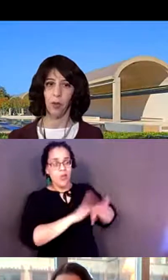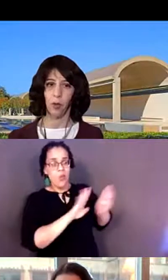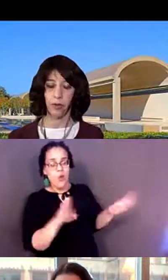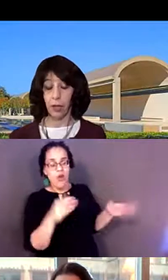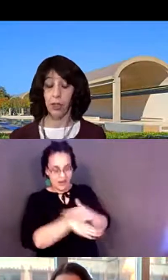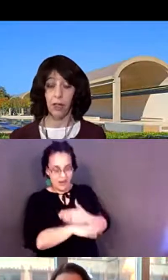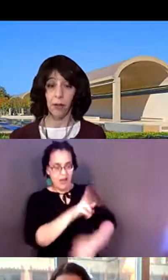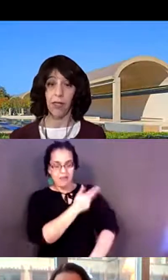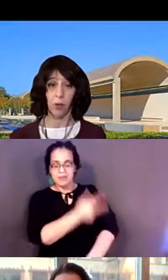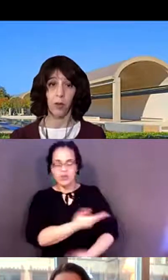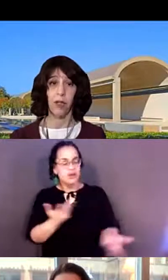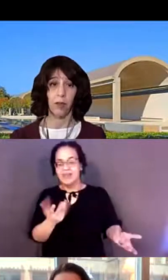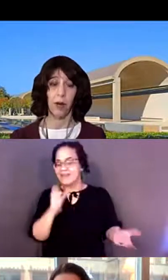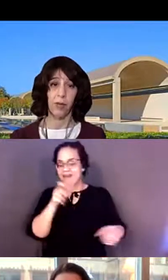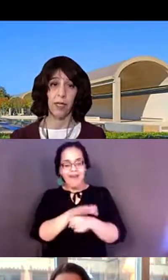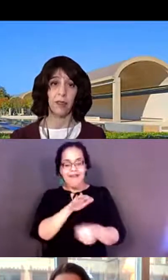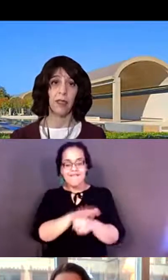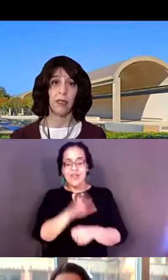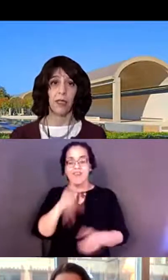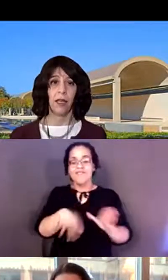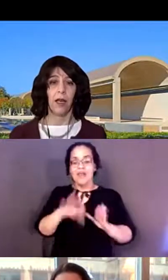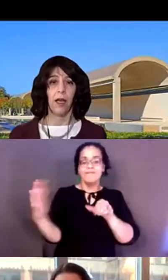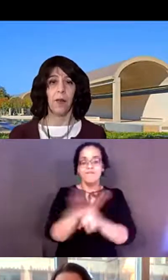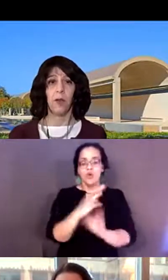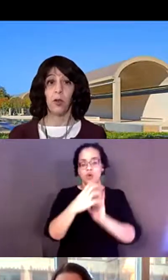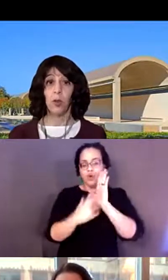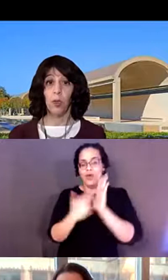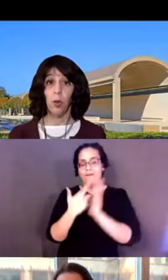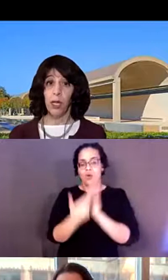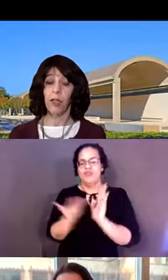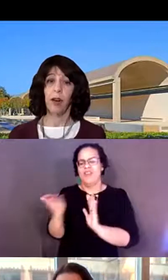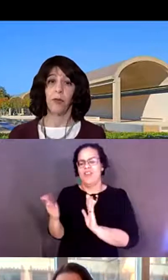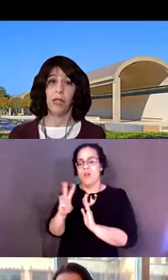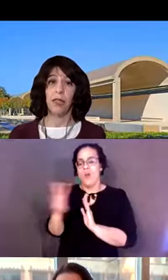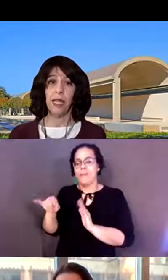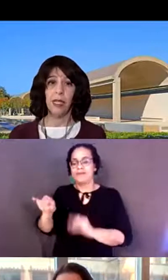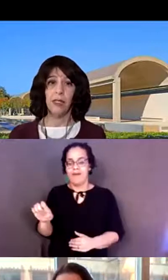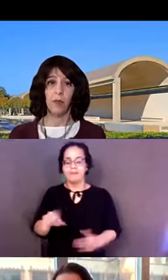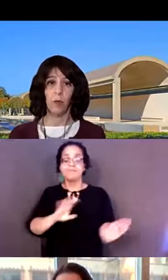thing and you're going to find the whole thing on their website.